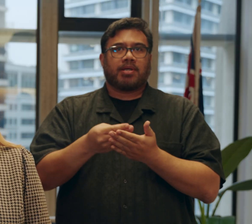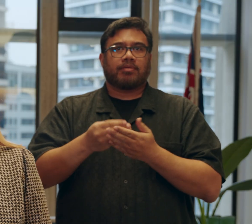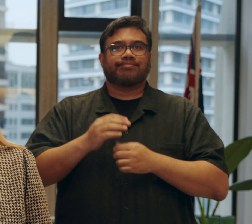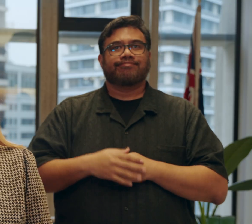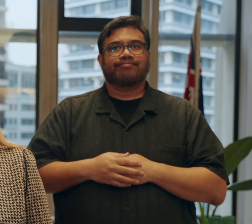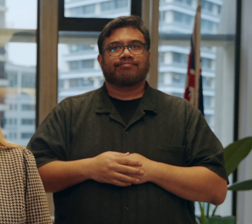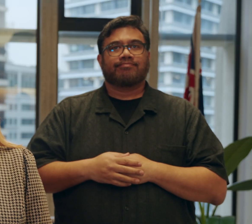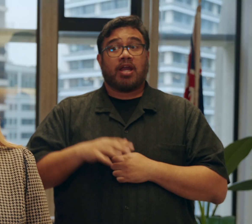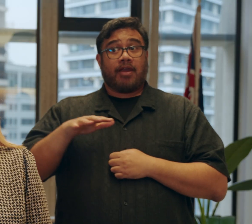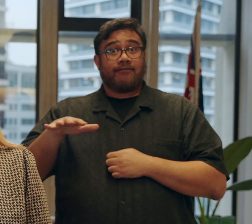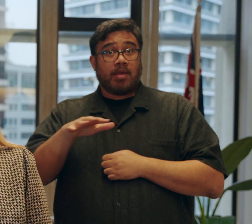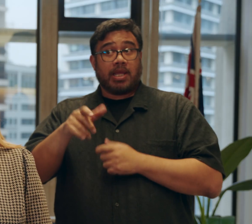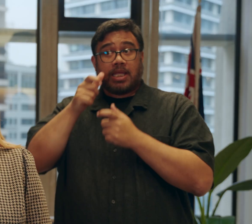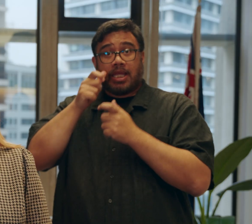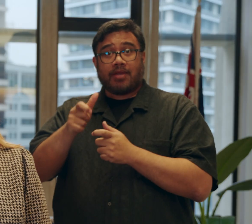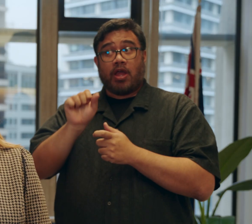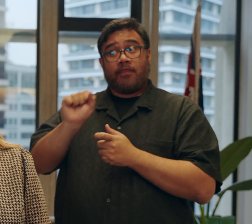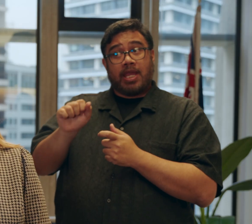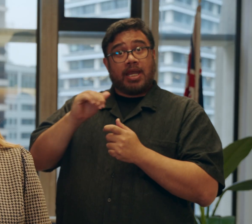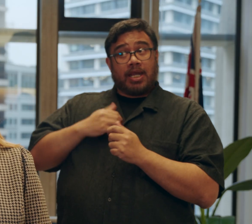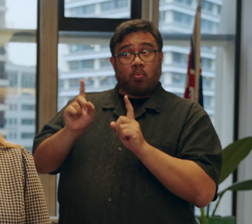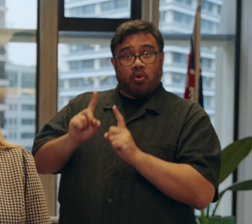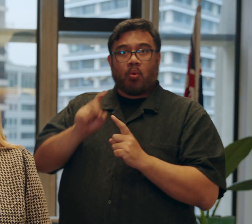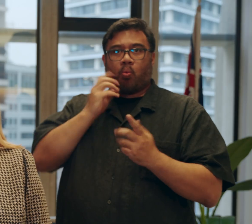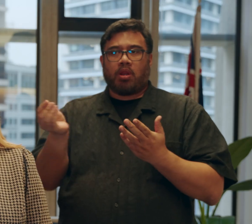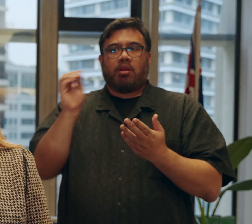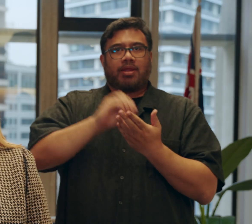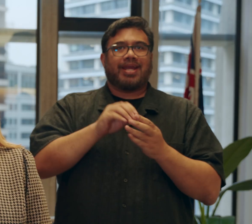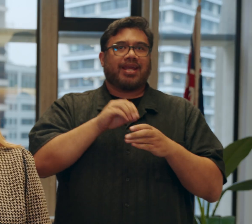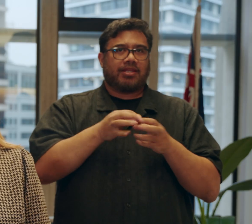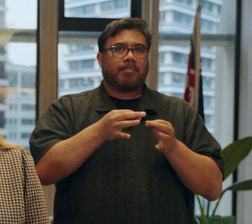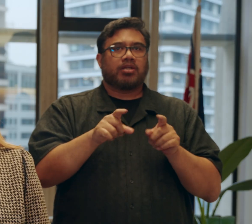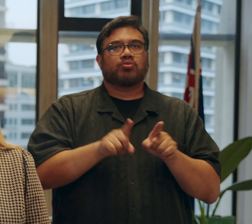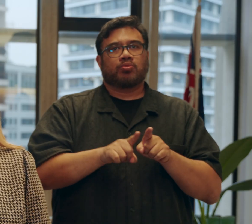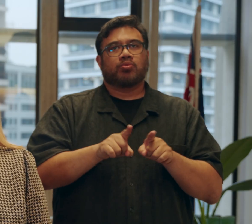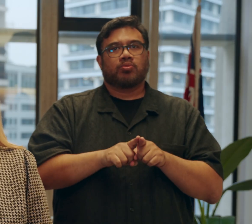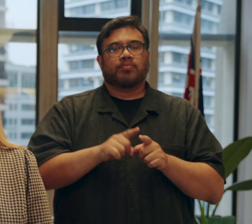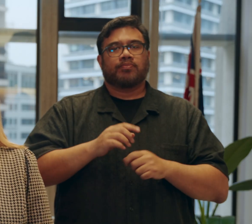families and carers will be considered as part of the disabled person’s assessment,